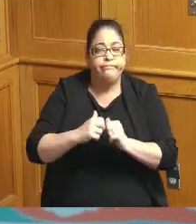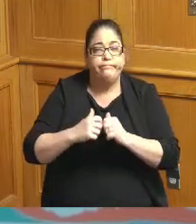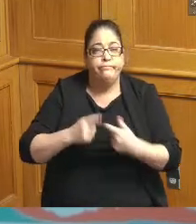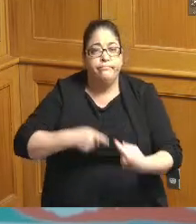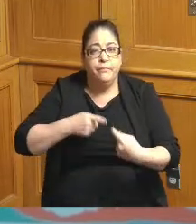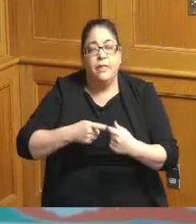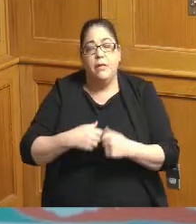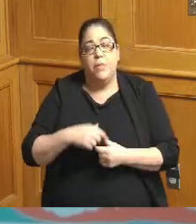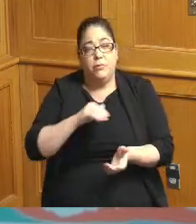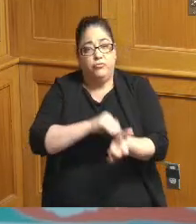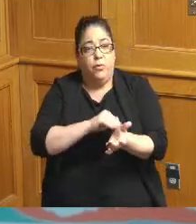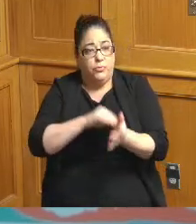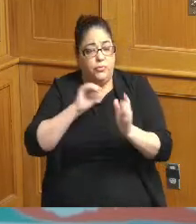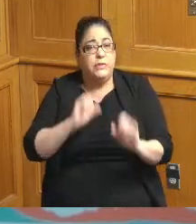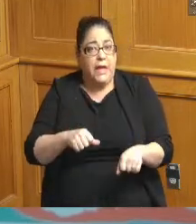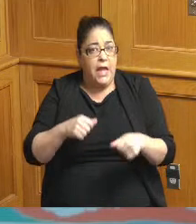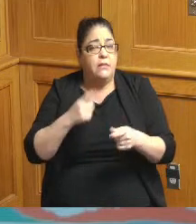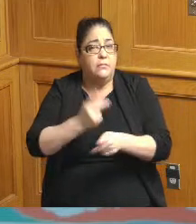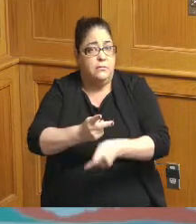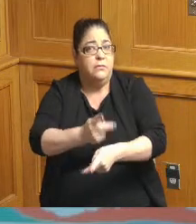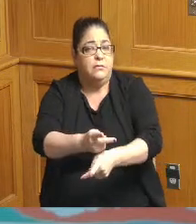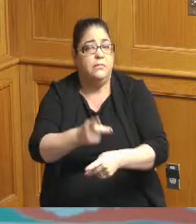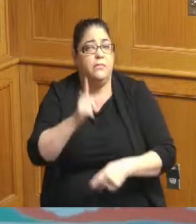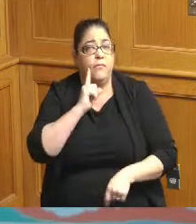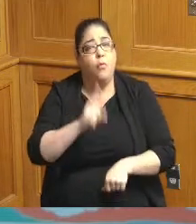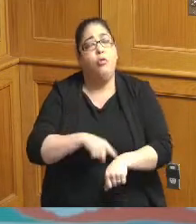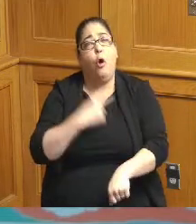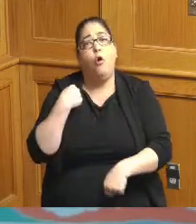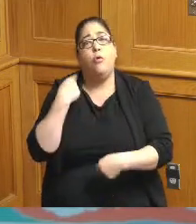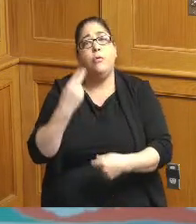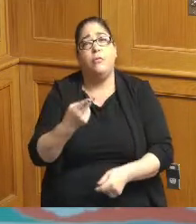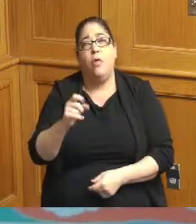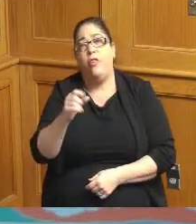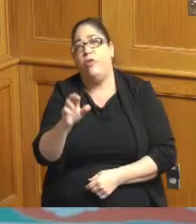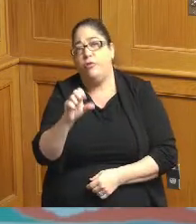able to treat for symptoms of long Covid very much like we have always treated for symptoms even with